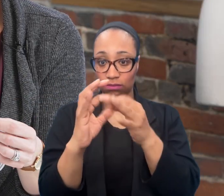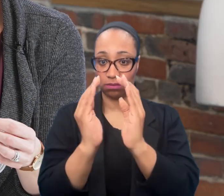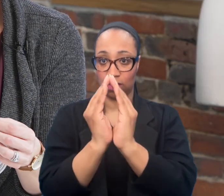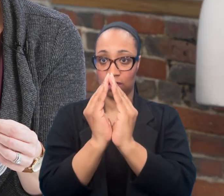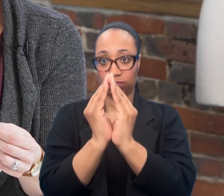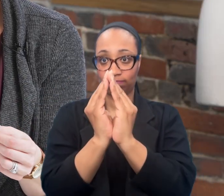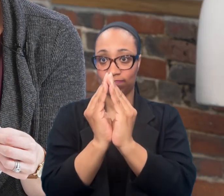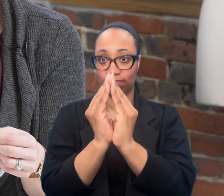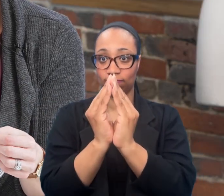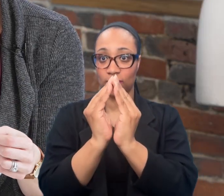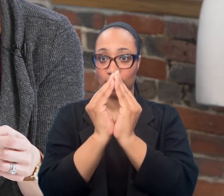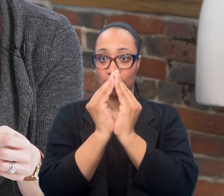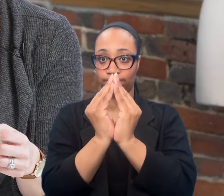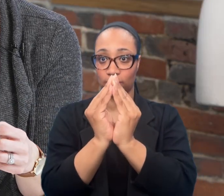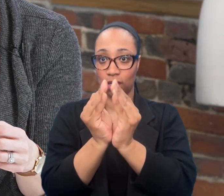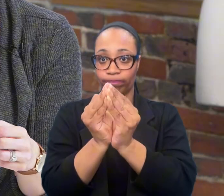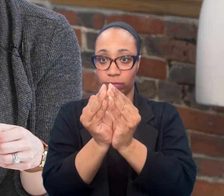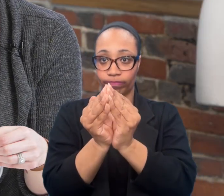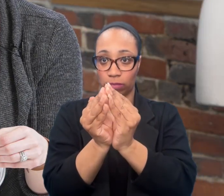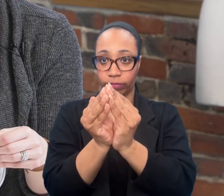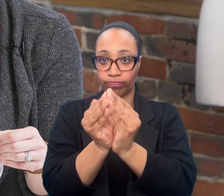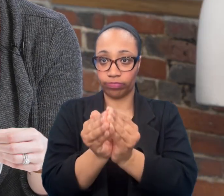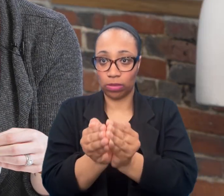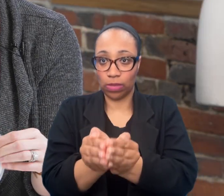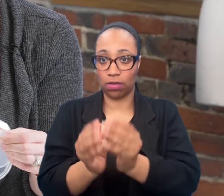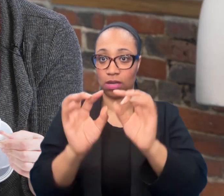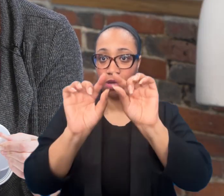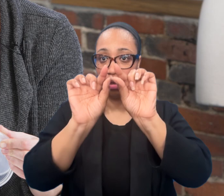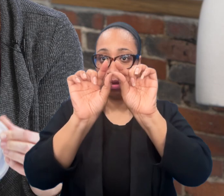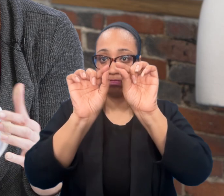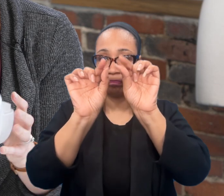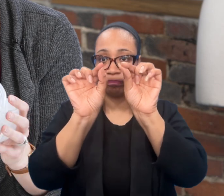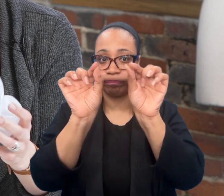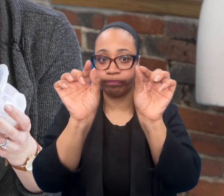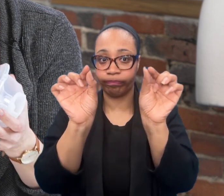milk will pour out after so you'll see that it lines up nice and neat there and then you're